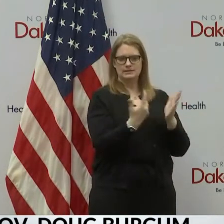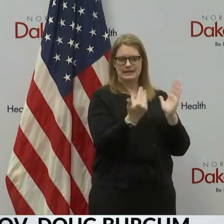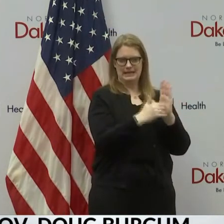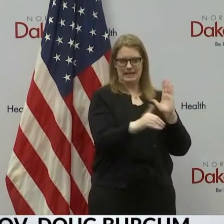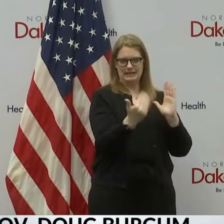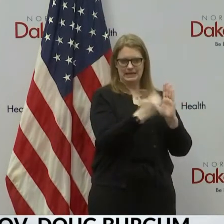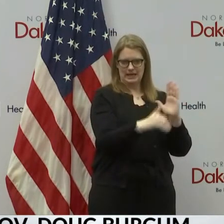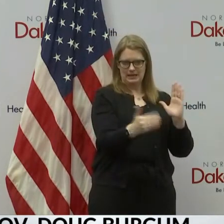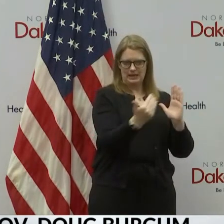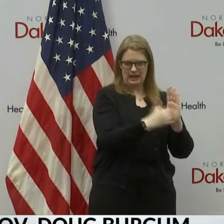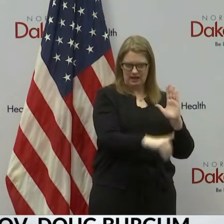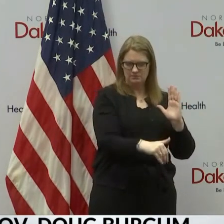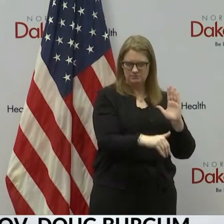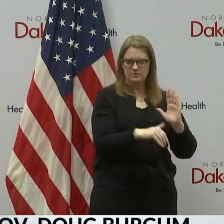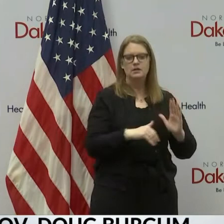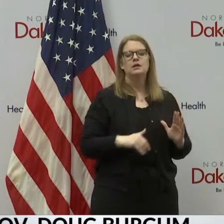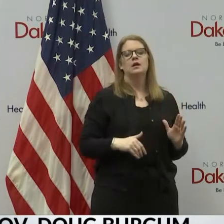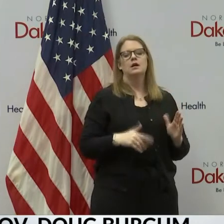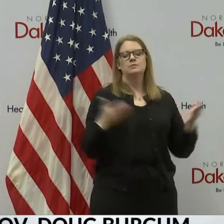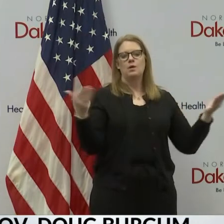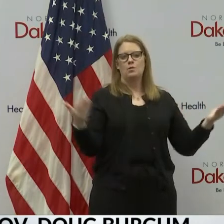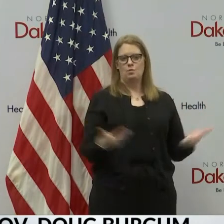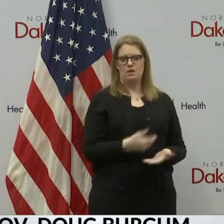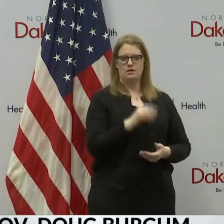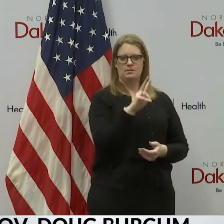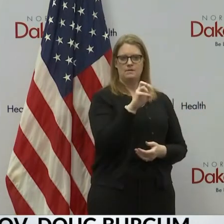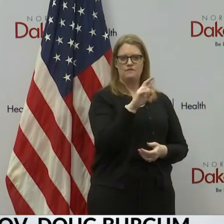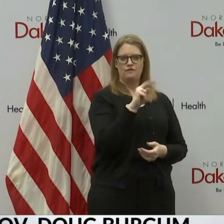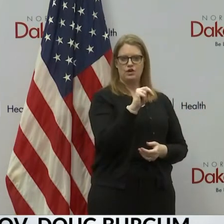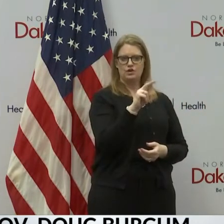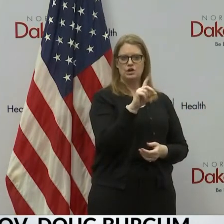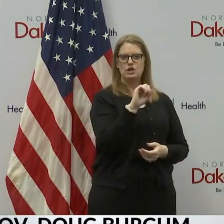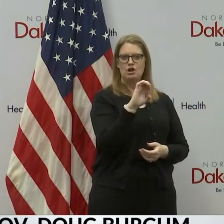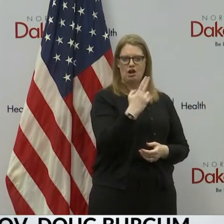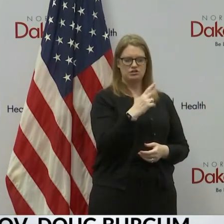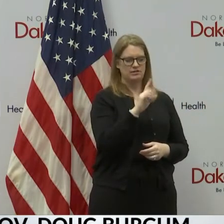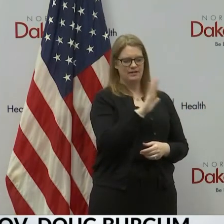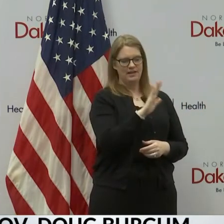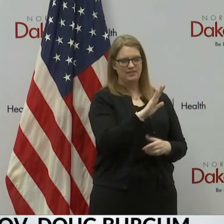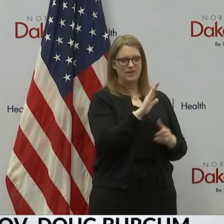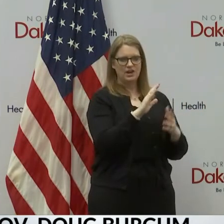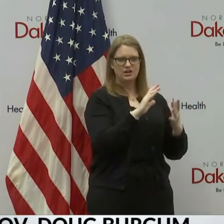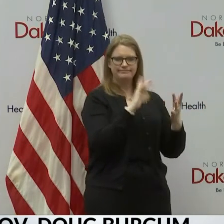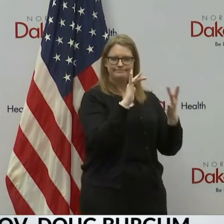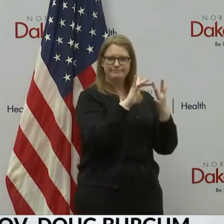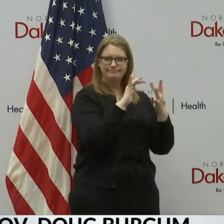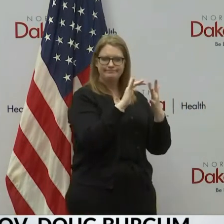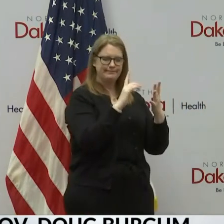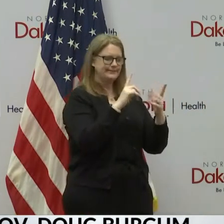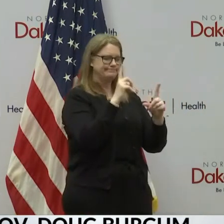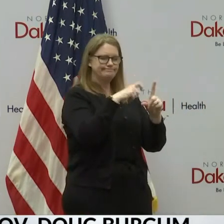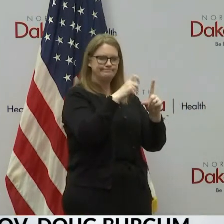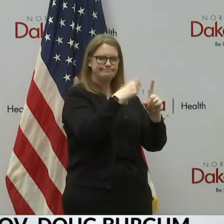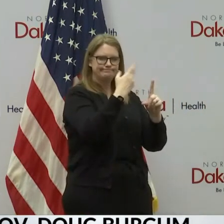NEXT TOPIC FOR TODAY IS CARE 19. WE'VE TALKED ABOUT THIS ALMOST EVERY DAY. AND AGAIN WE WELCOME VERN